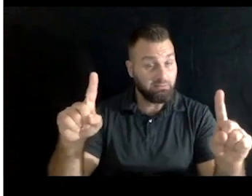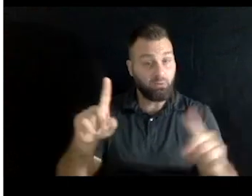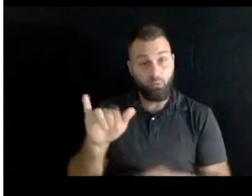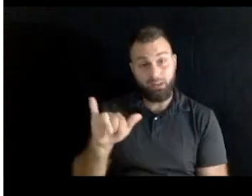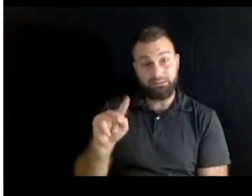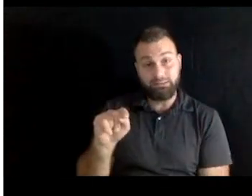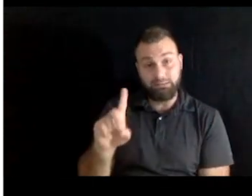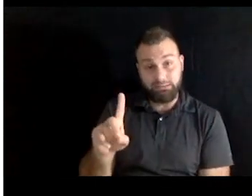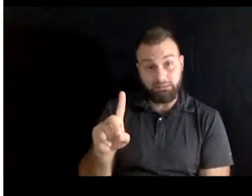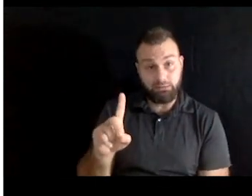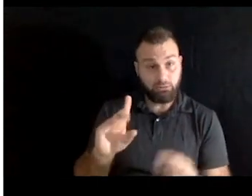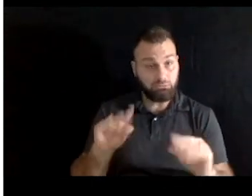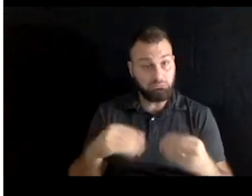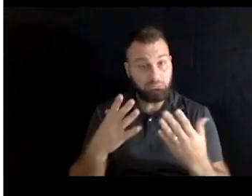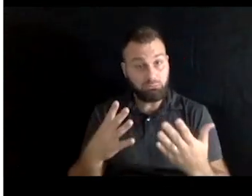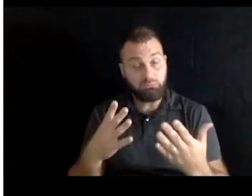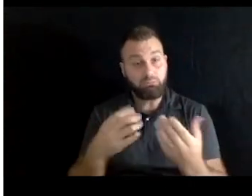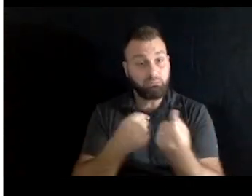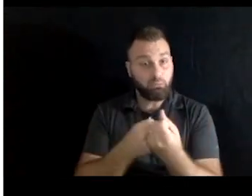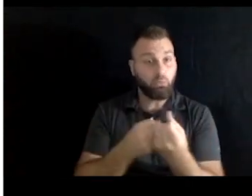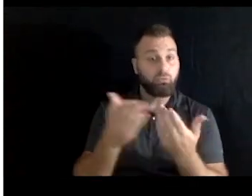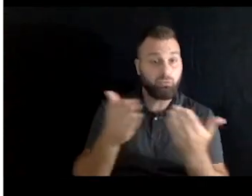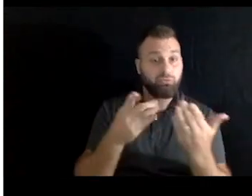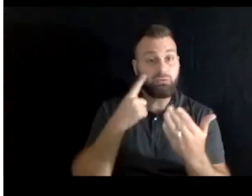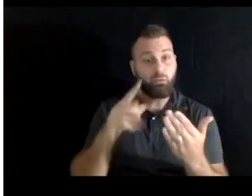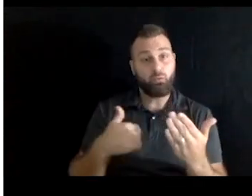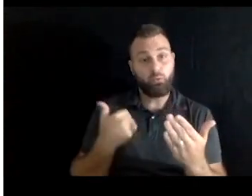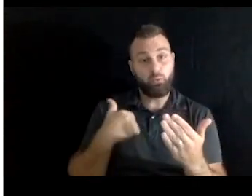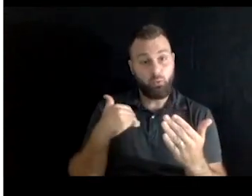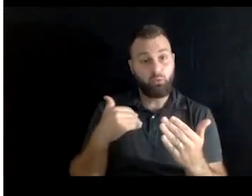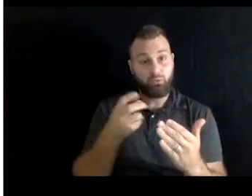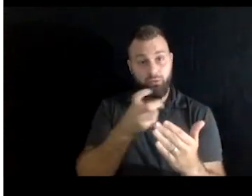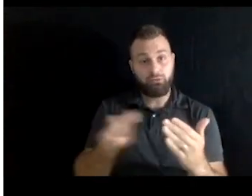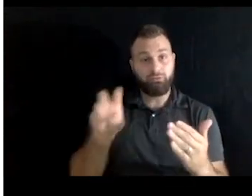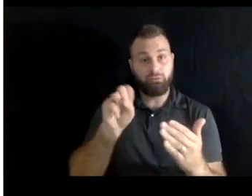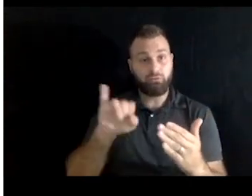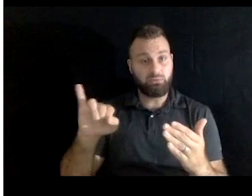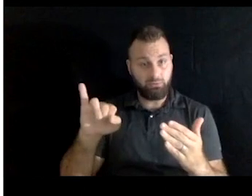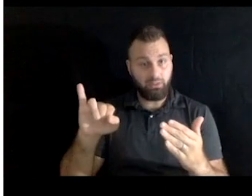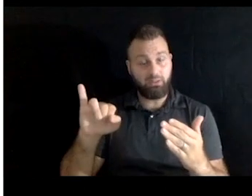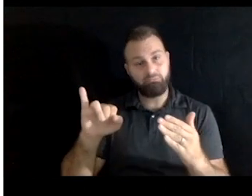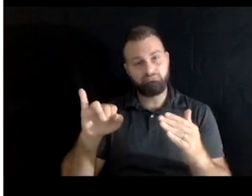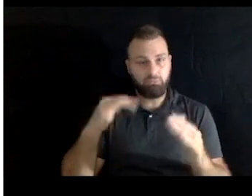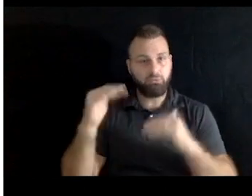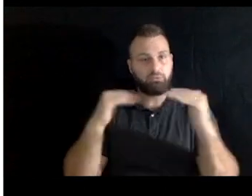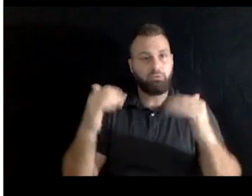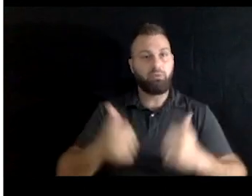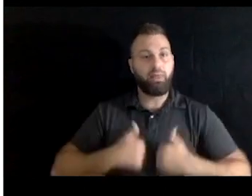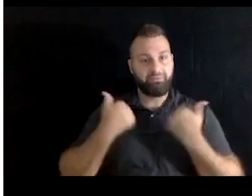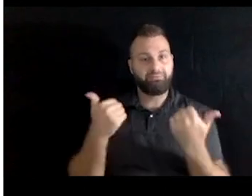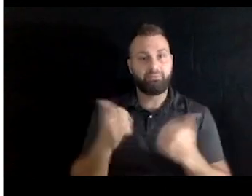supports and services to child SSI recipients to help them transition successfully into adult life.